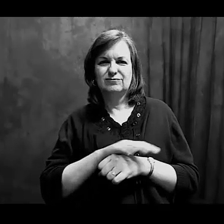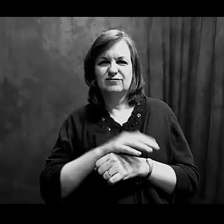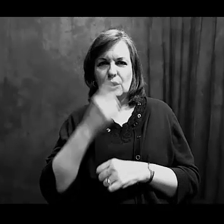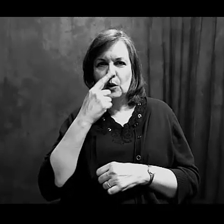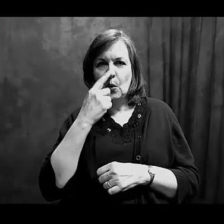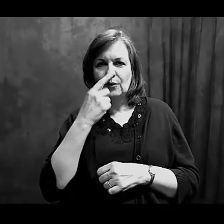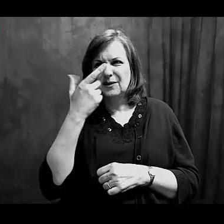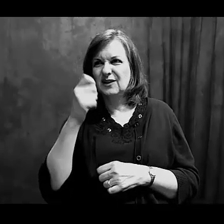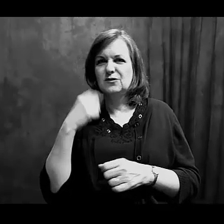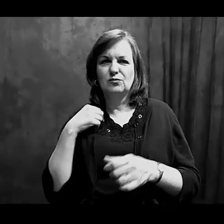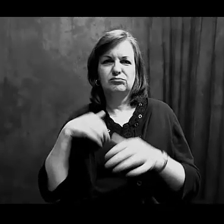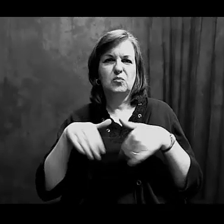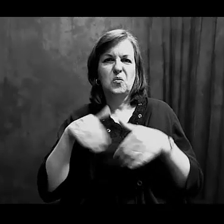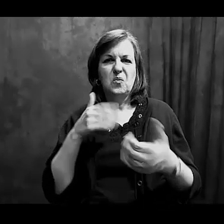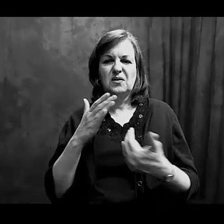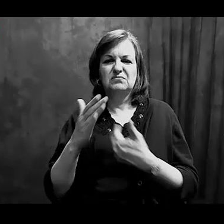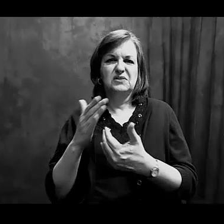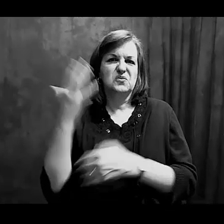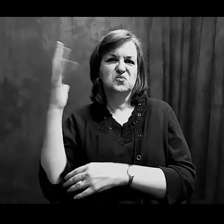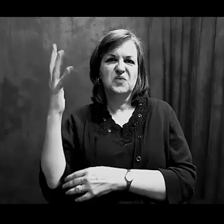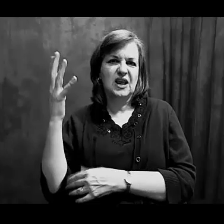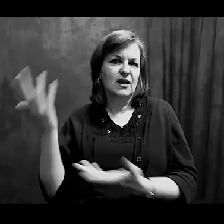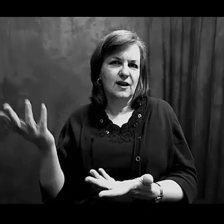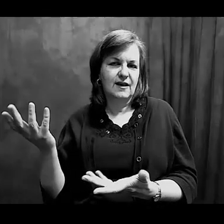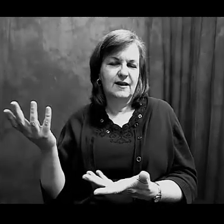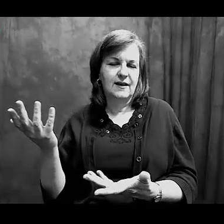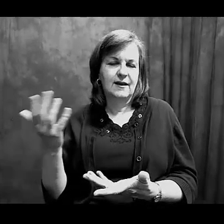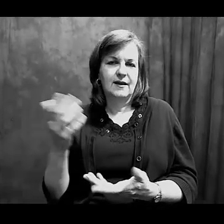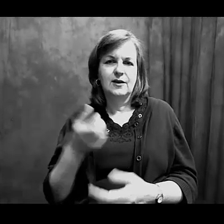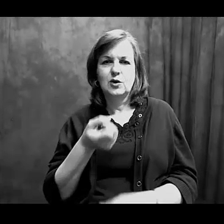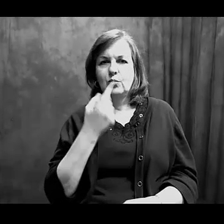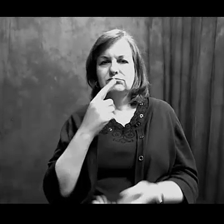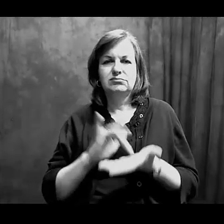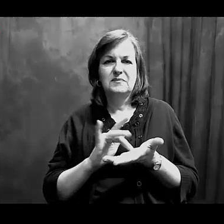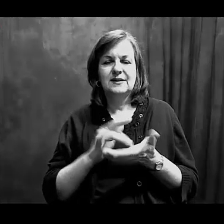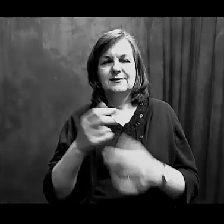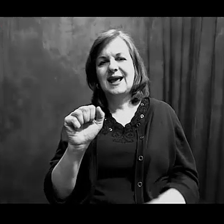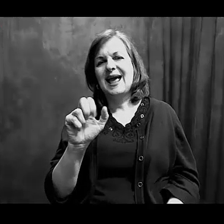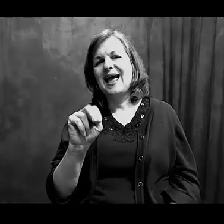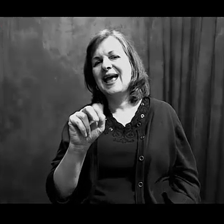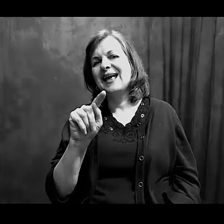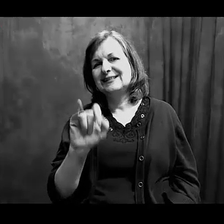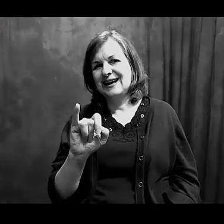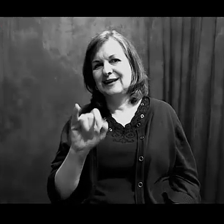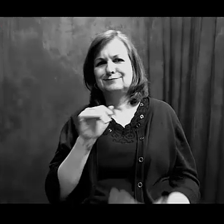to have a stuffy nose because of a maple tree!! so we take antihistamines